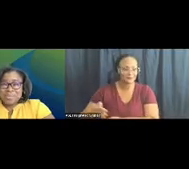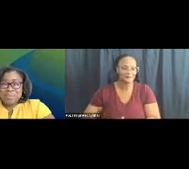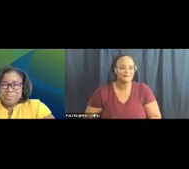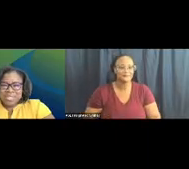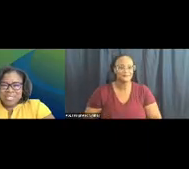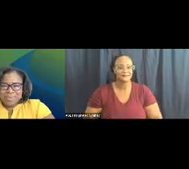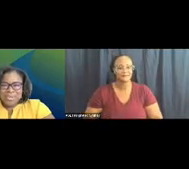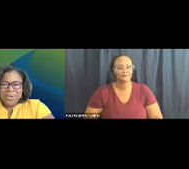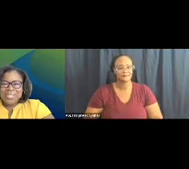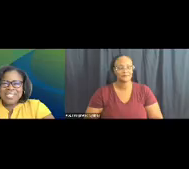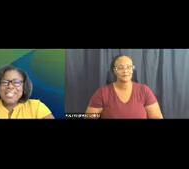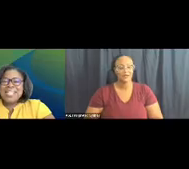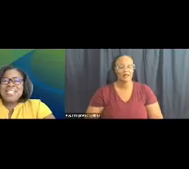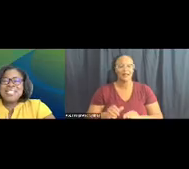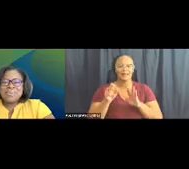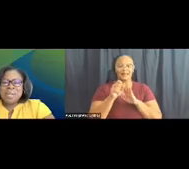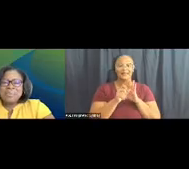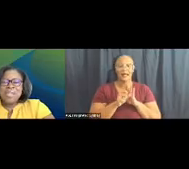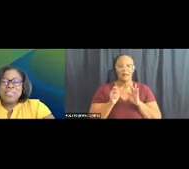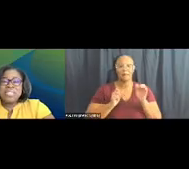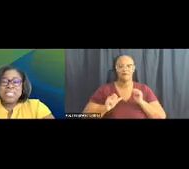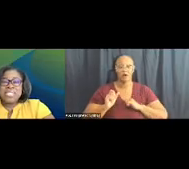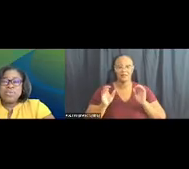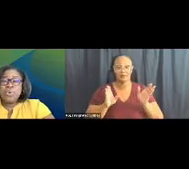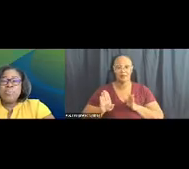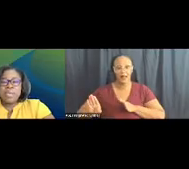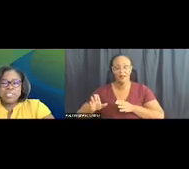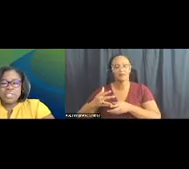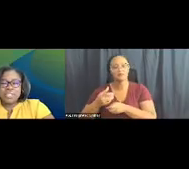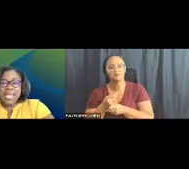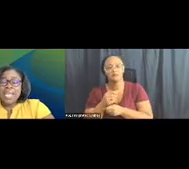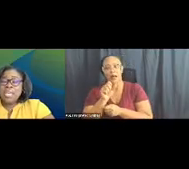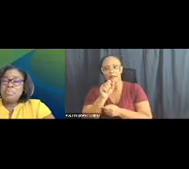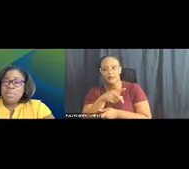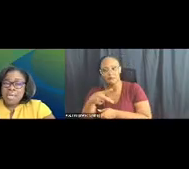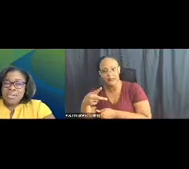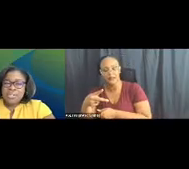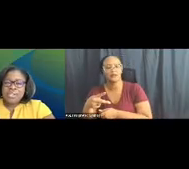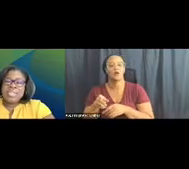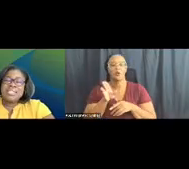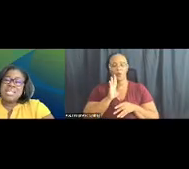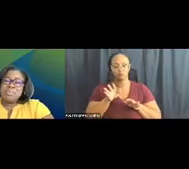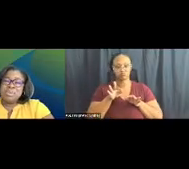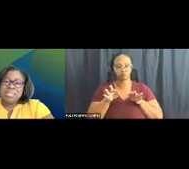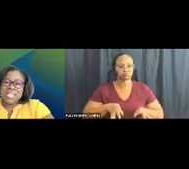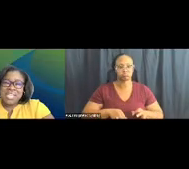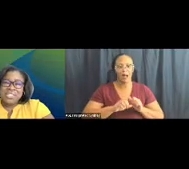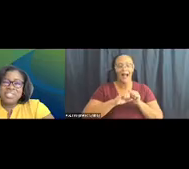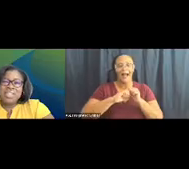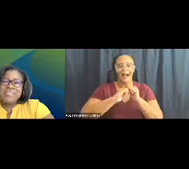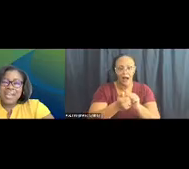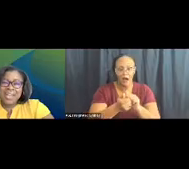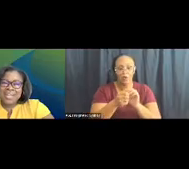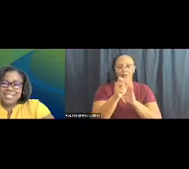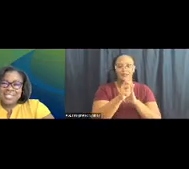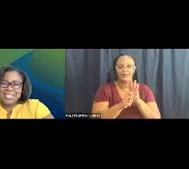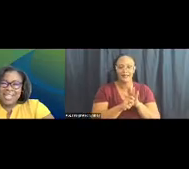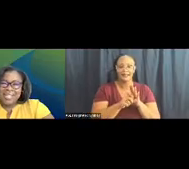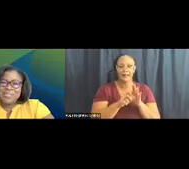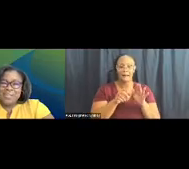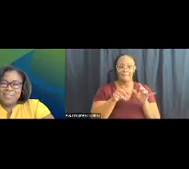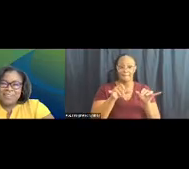or SPP as we call it describes how the states will measure and monitor its implementation of IDEA. So